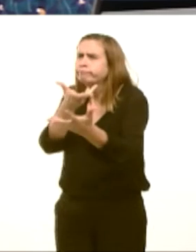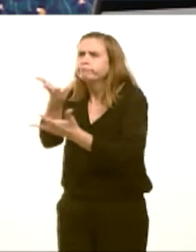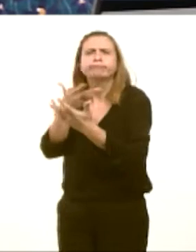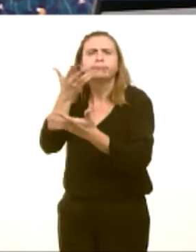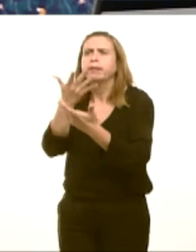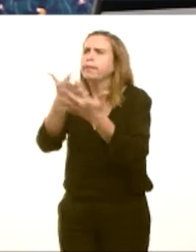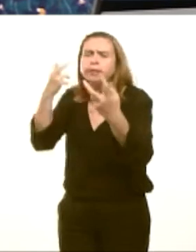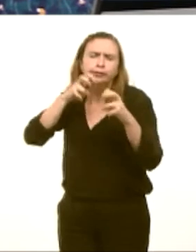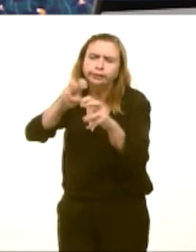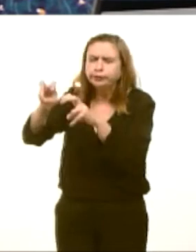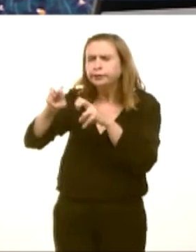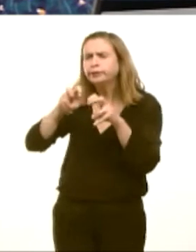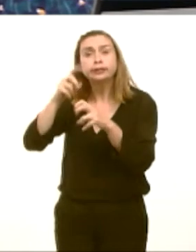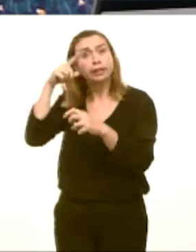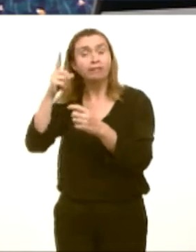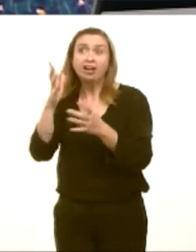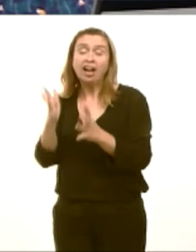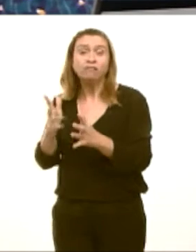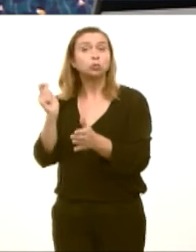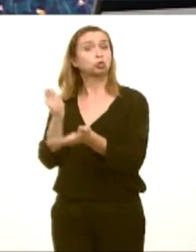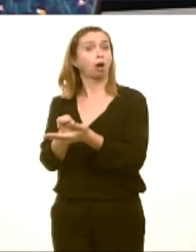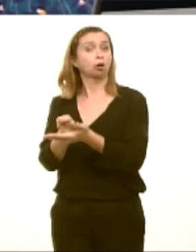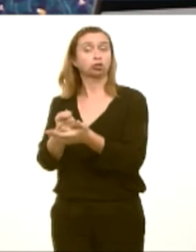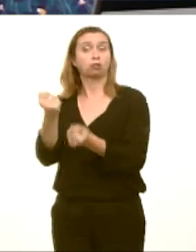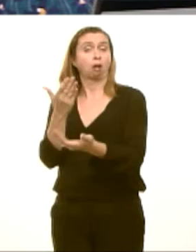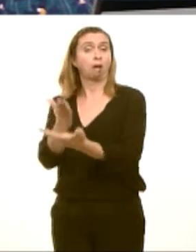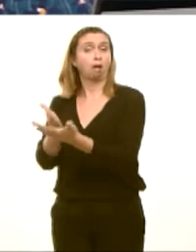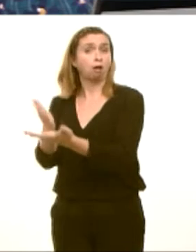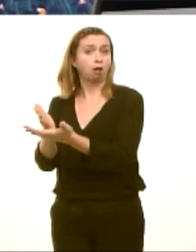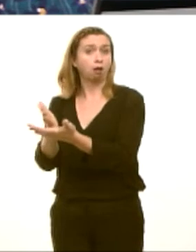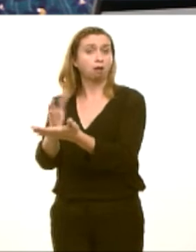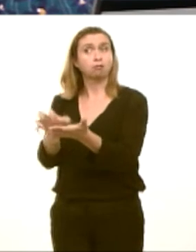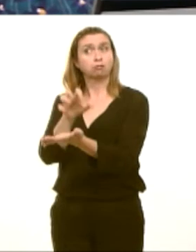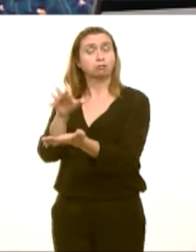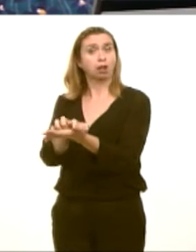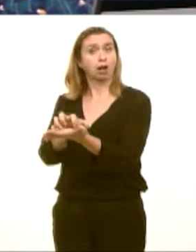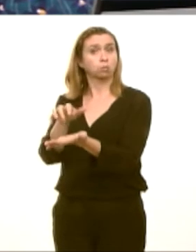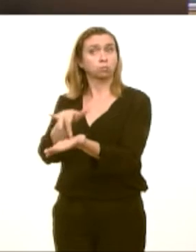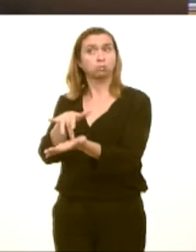assessment of what impact there may be on a town centre before taking further action.